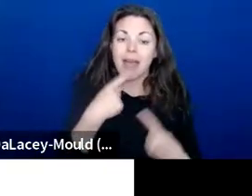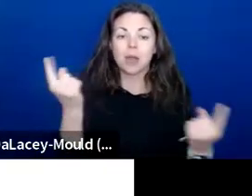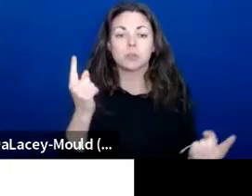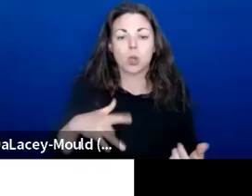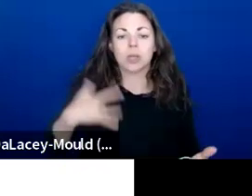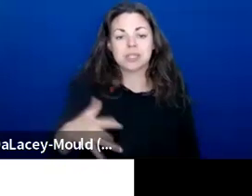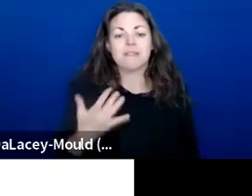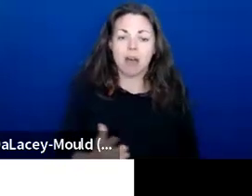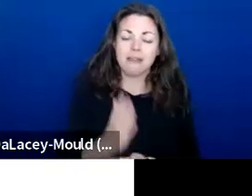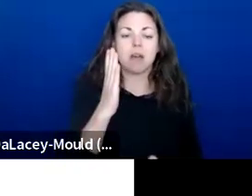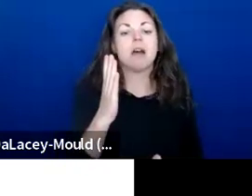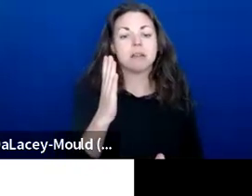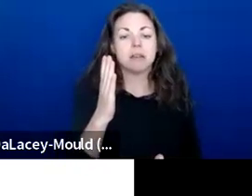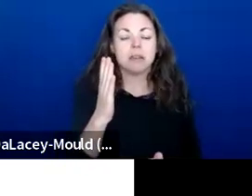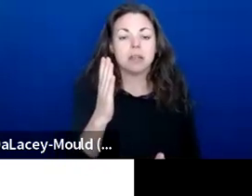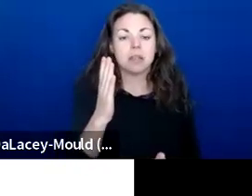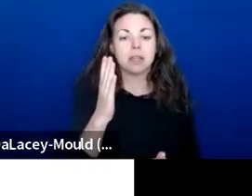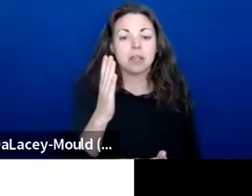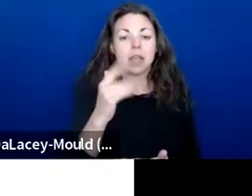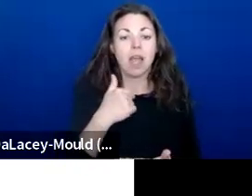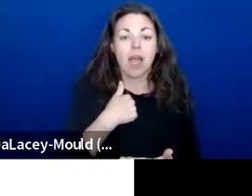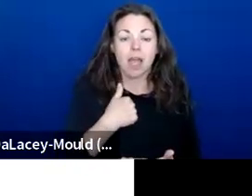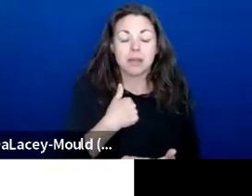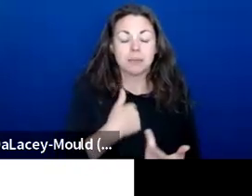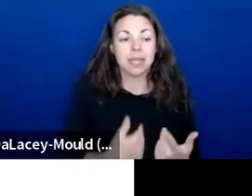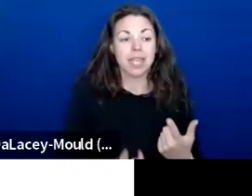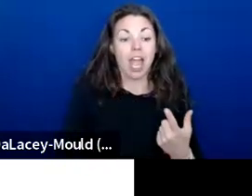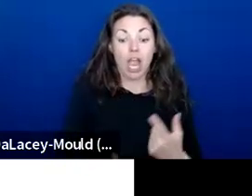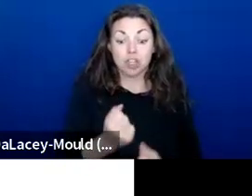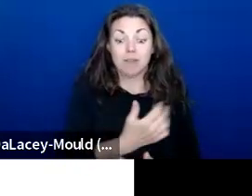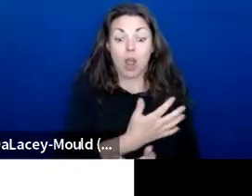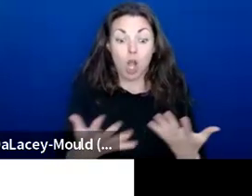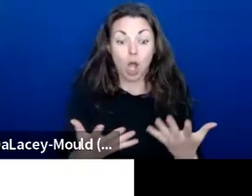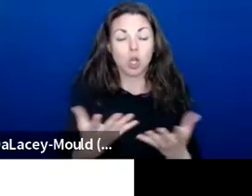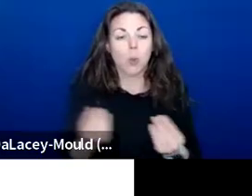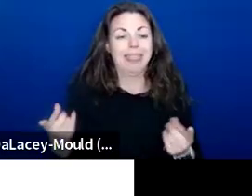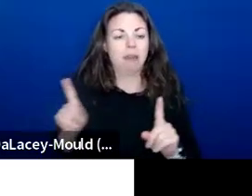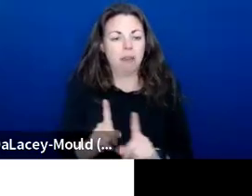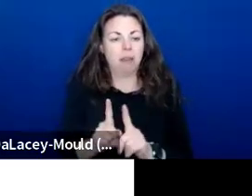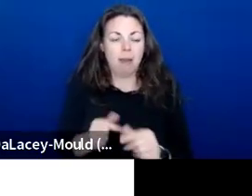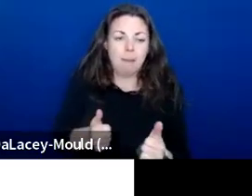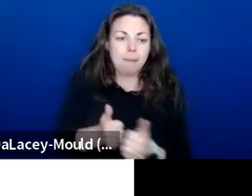and I got much farther in having another voice in the room who was backing me up and who was